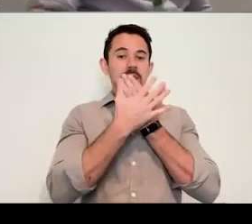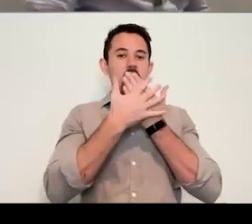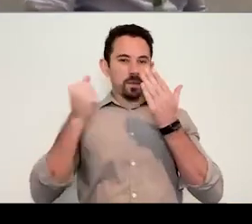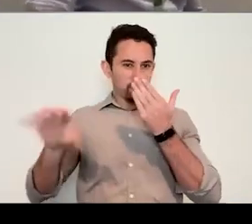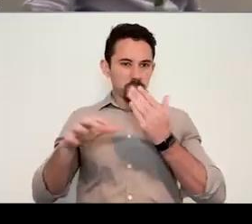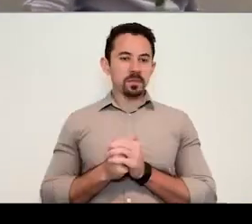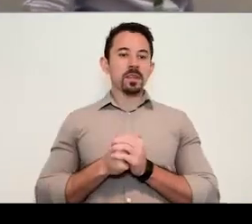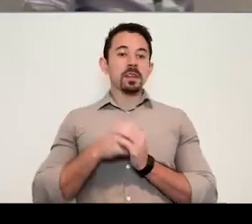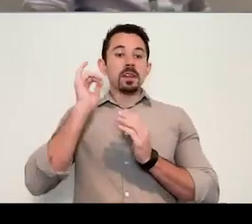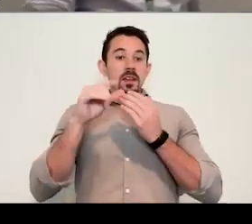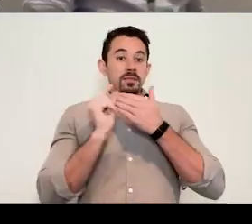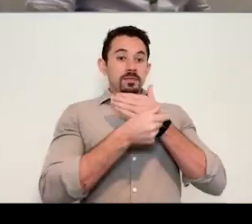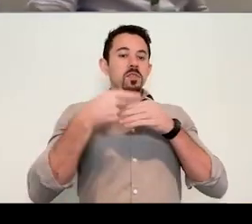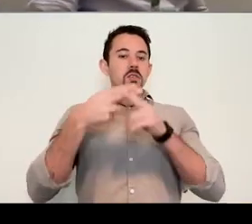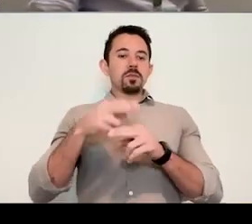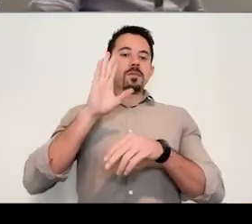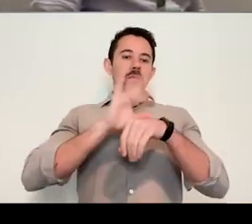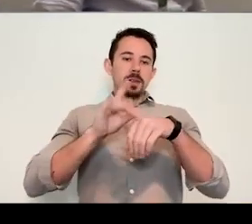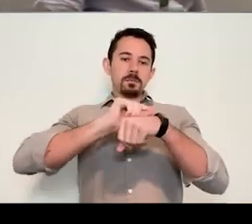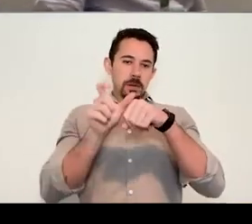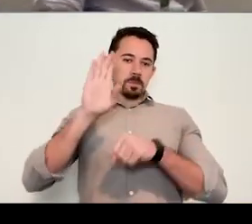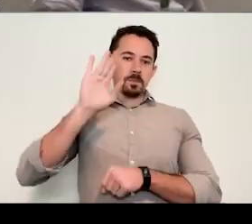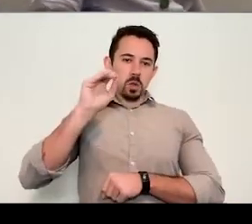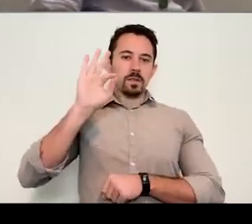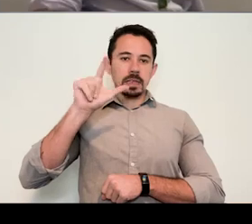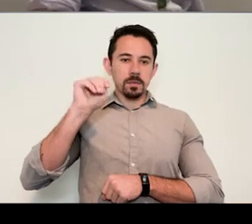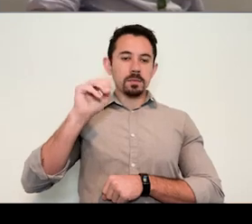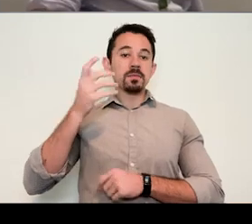You're also probably very familiar with hearing about food recalls due to bacterial